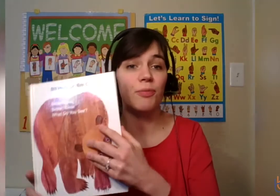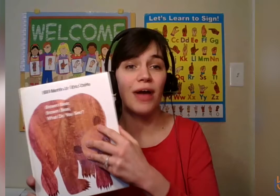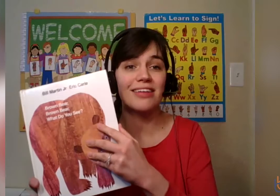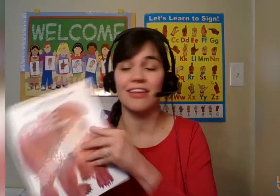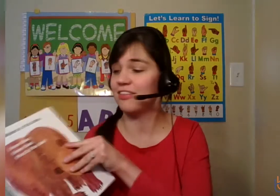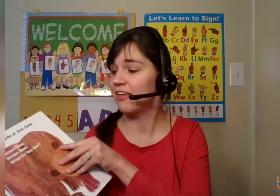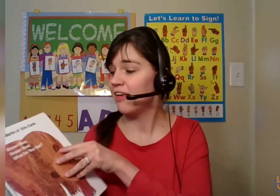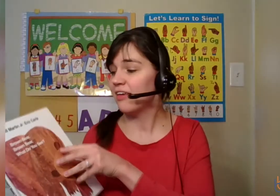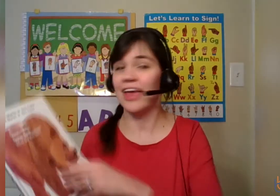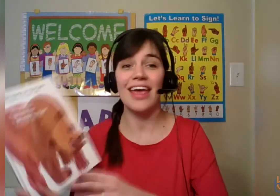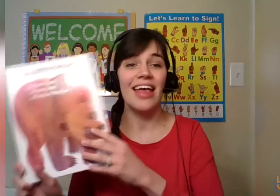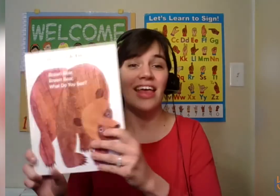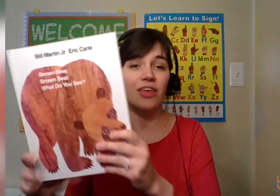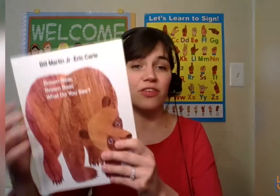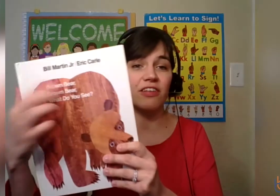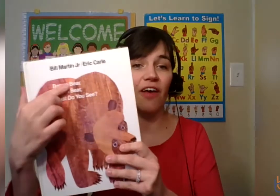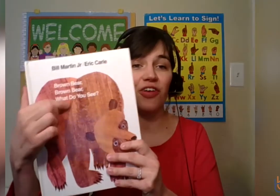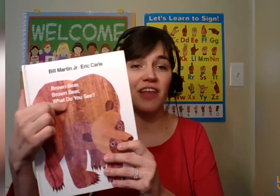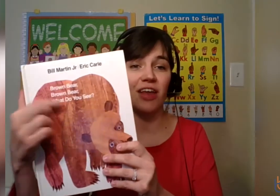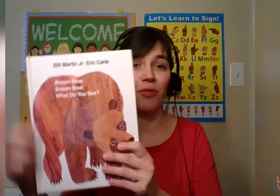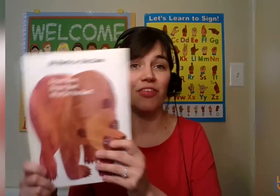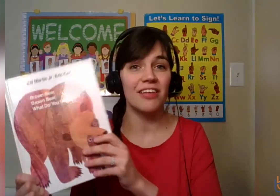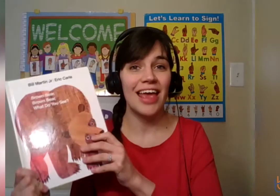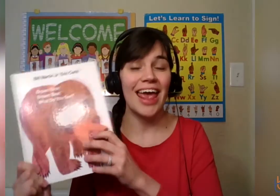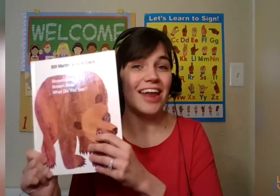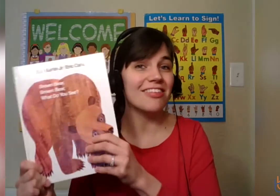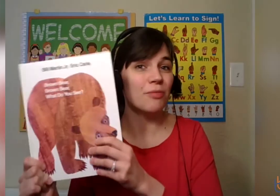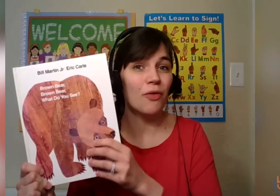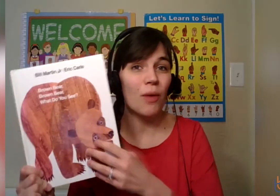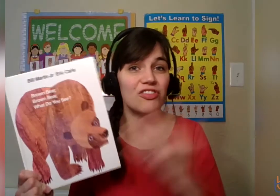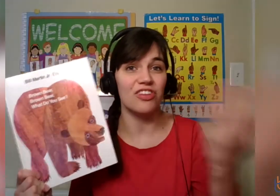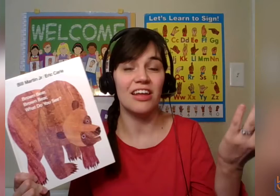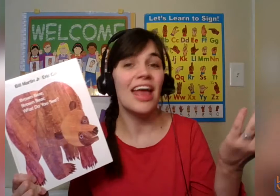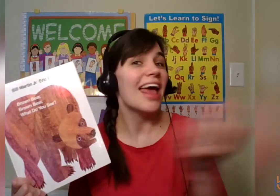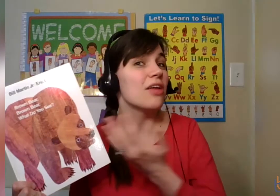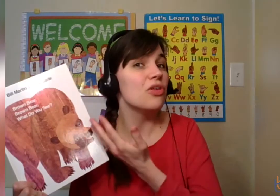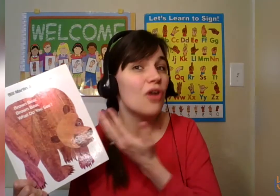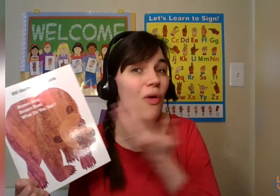for practice okay? It uses colors, animals, and a simple question, and you know all